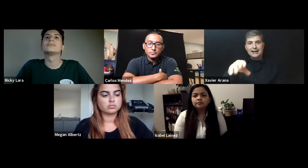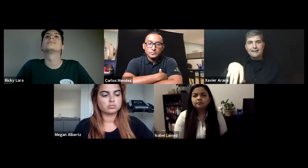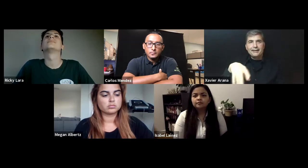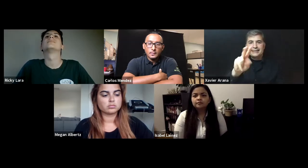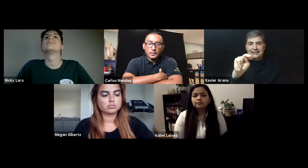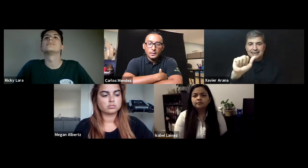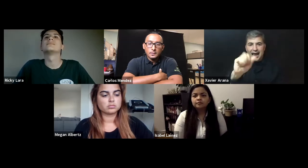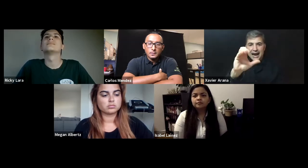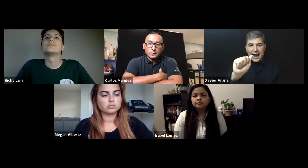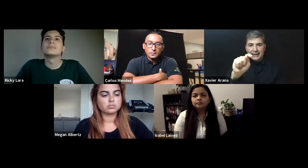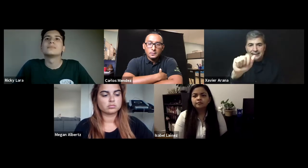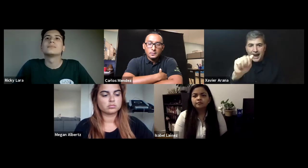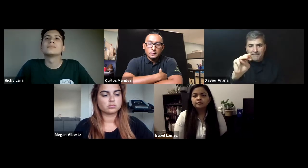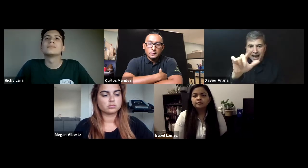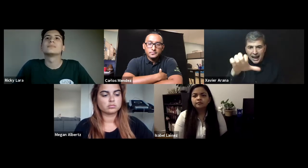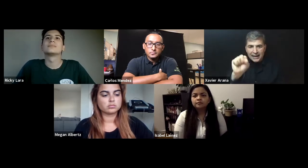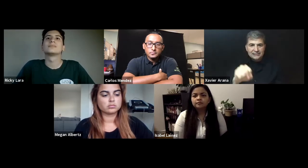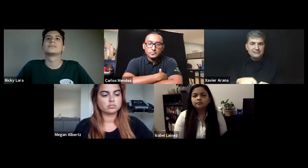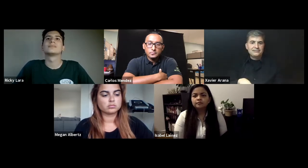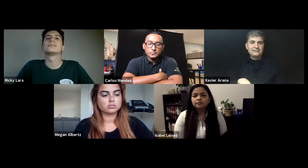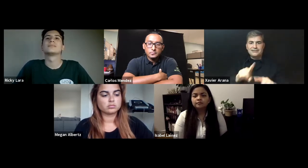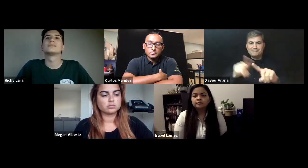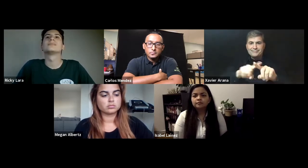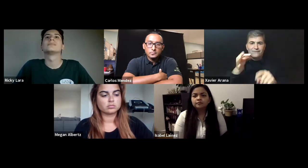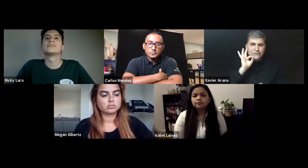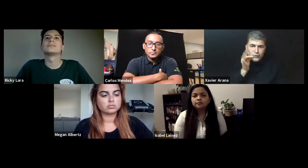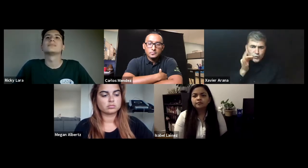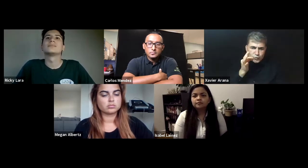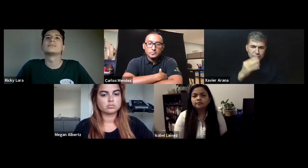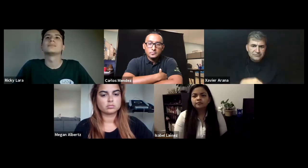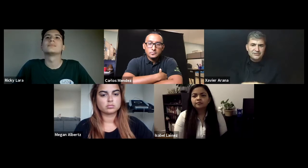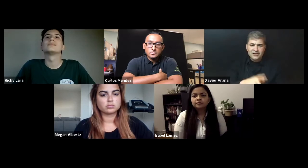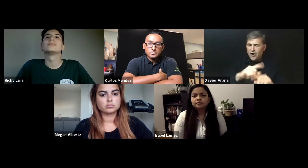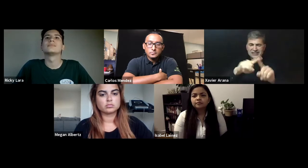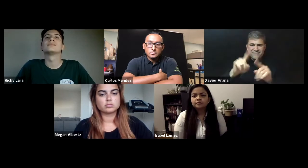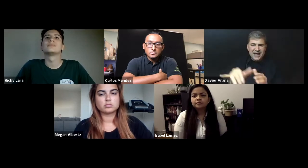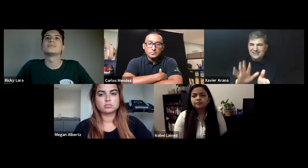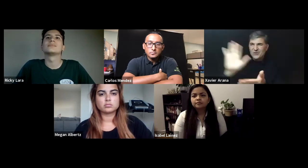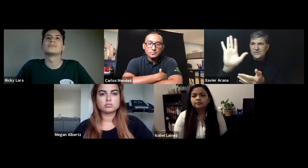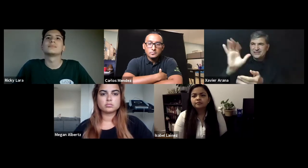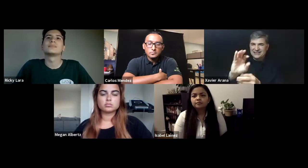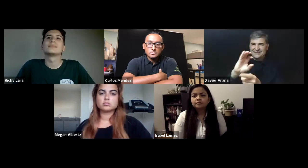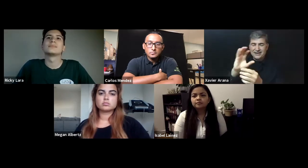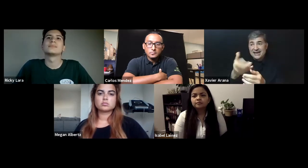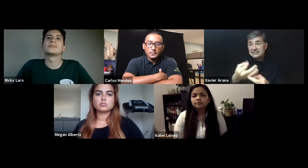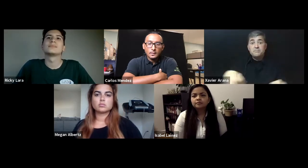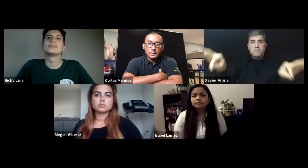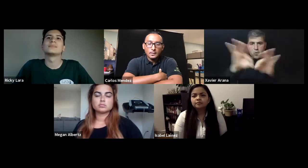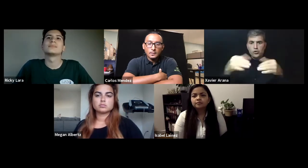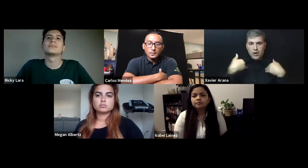You make tortillas. Um, just make... name all different fruits.